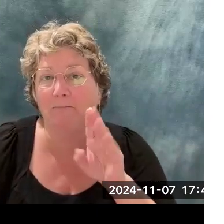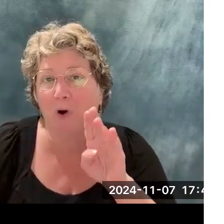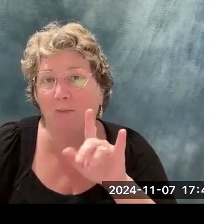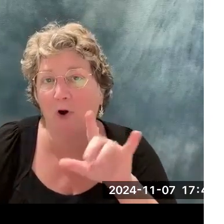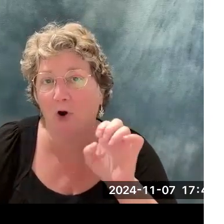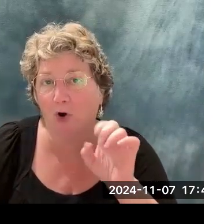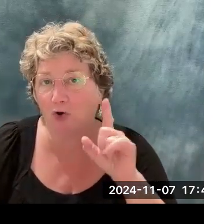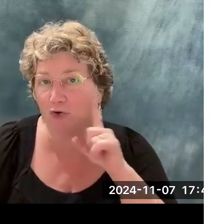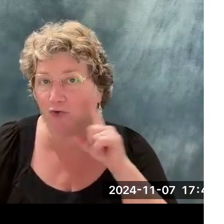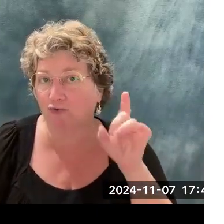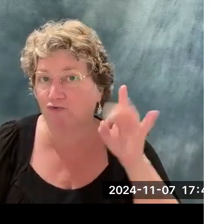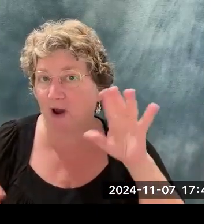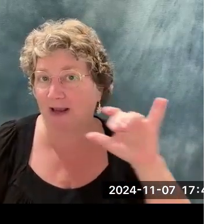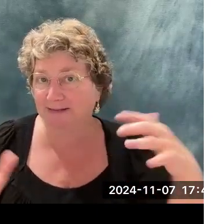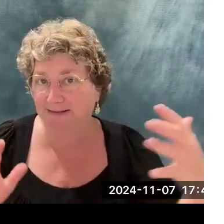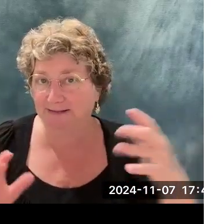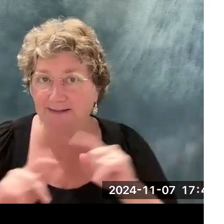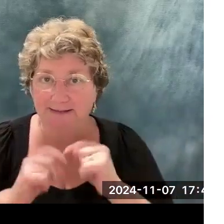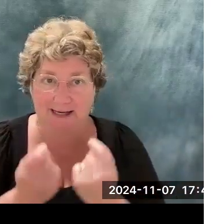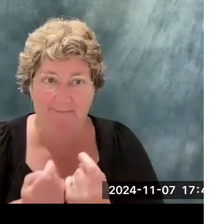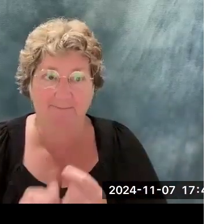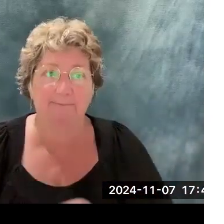to have the Action Line, and as Stephanie